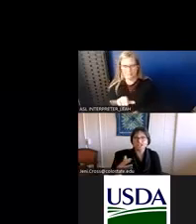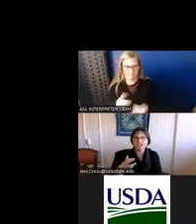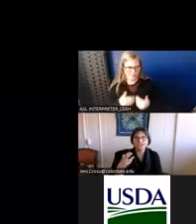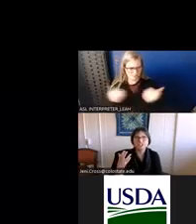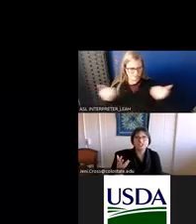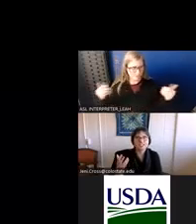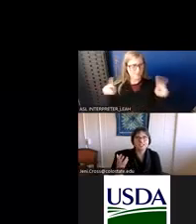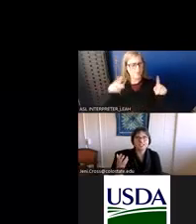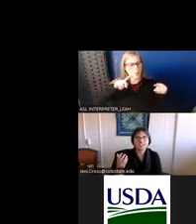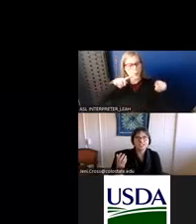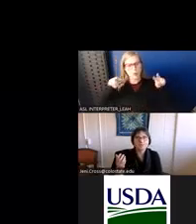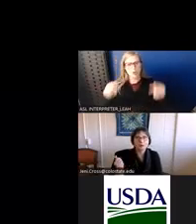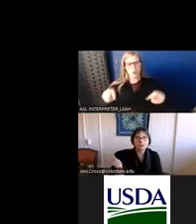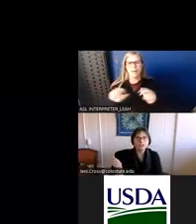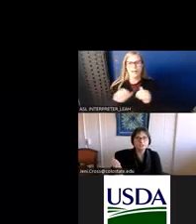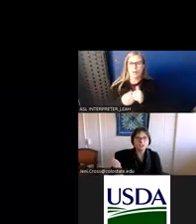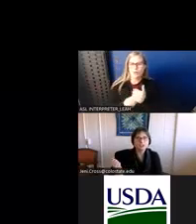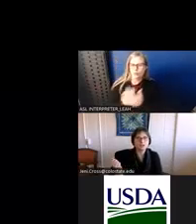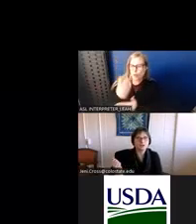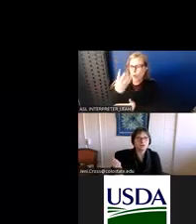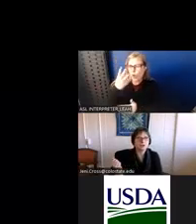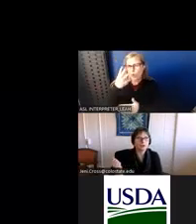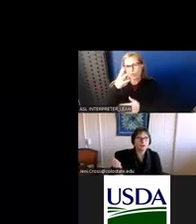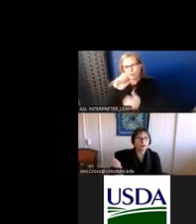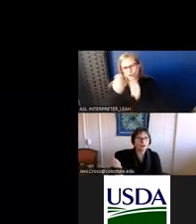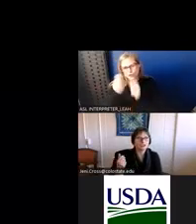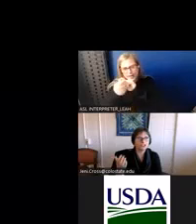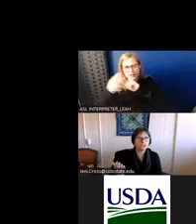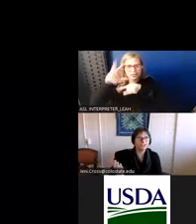changing, shifting, published a recent article about the shift